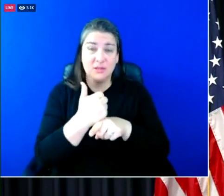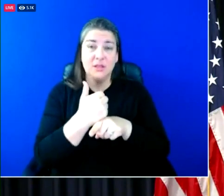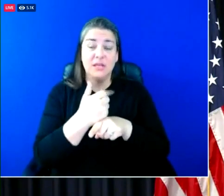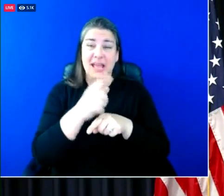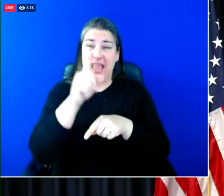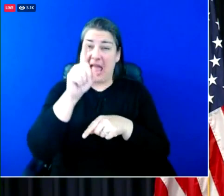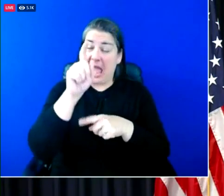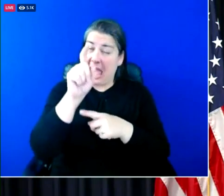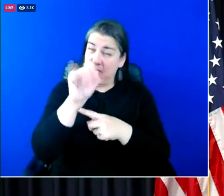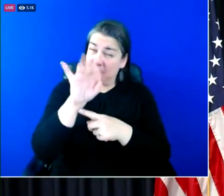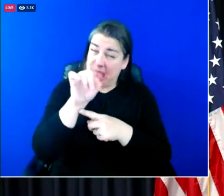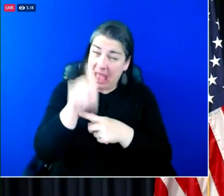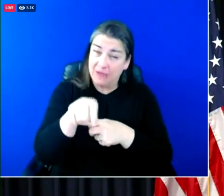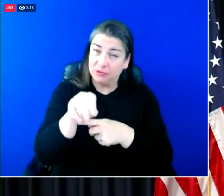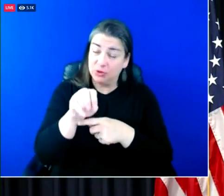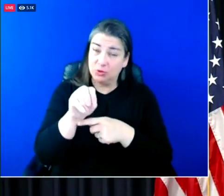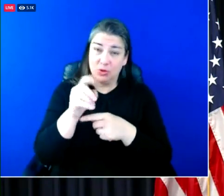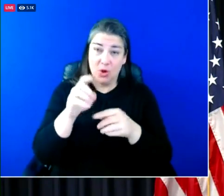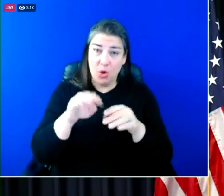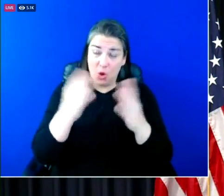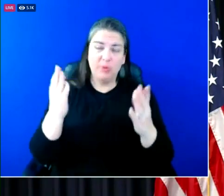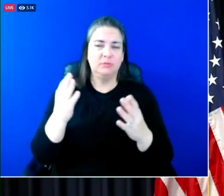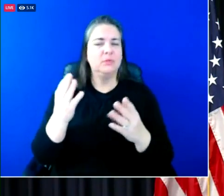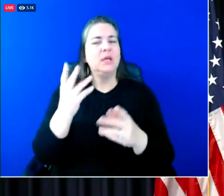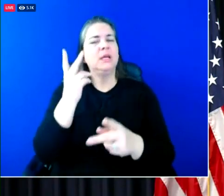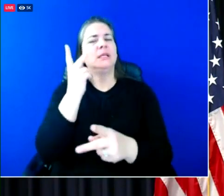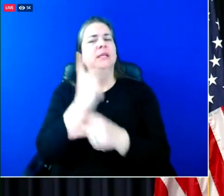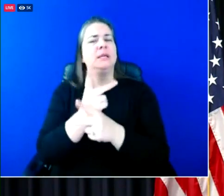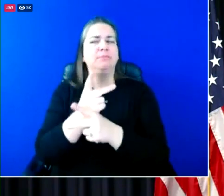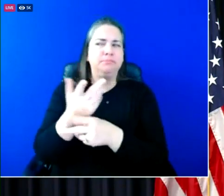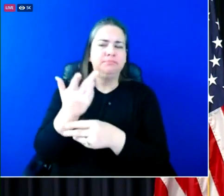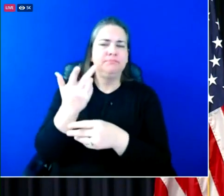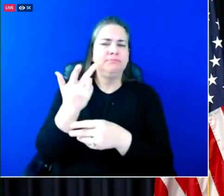report toe work as directed by agency management. Employees should direct